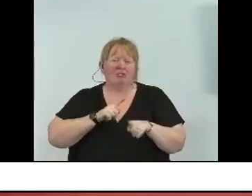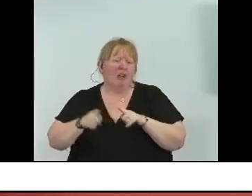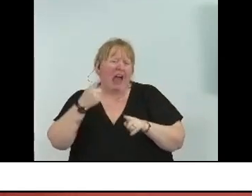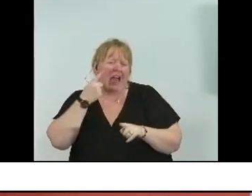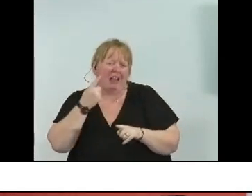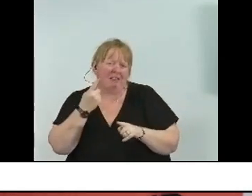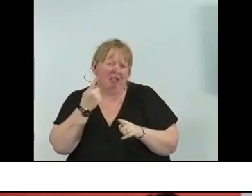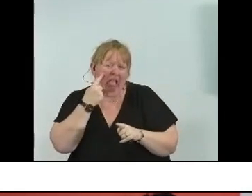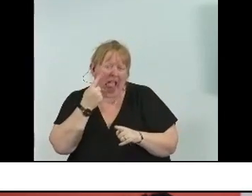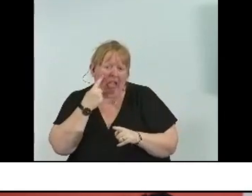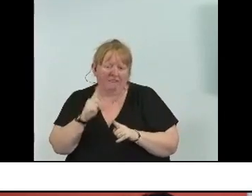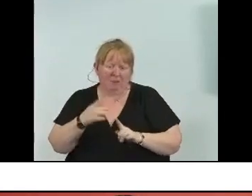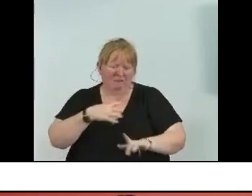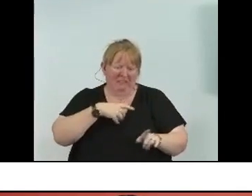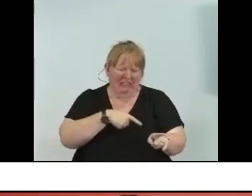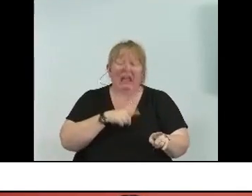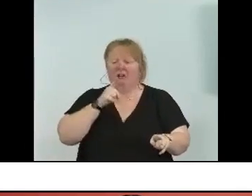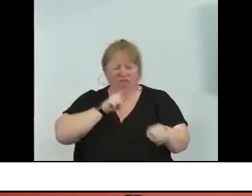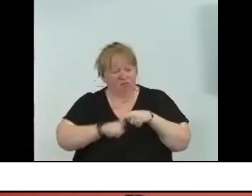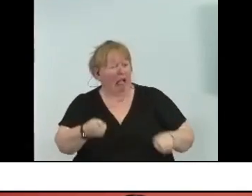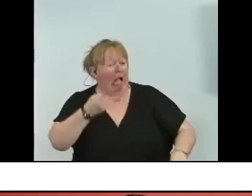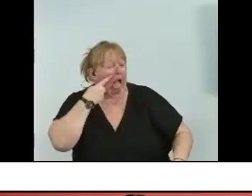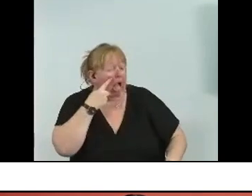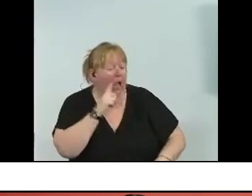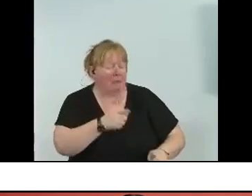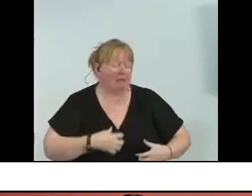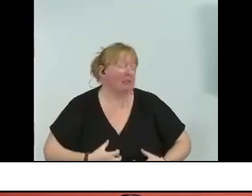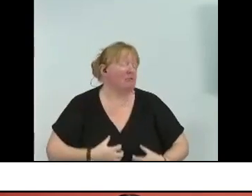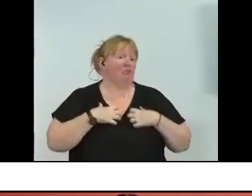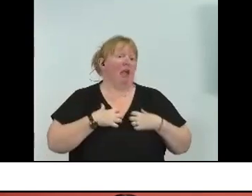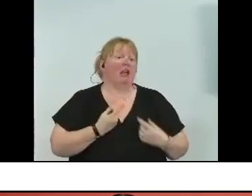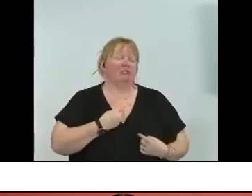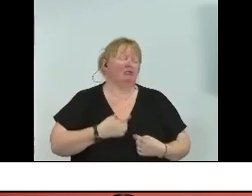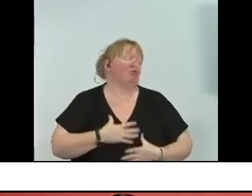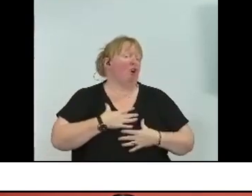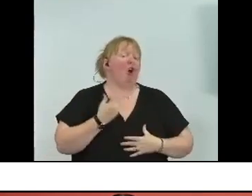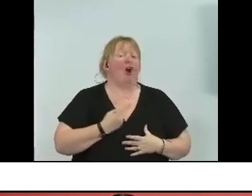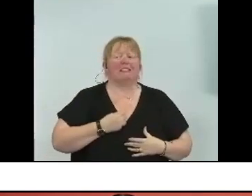surprise yourself. ROBIN: